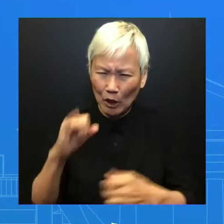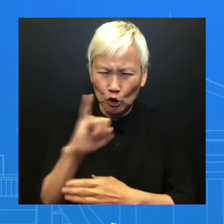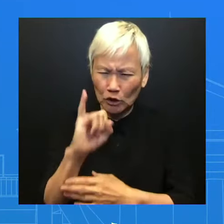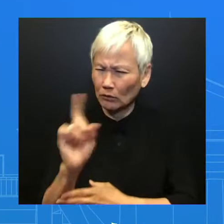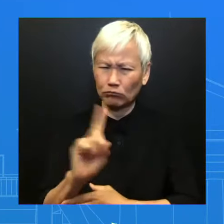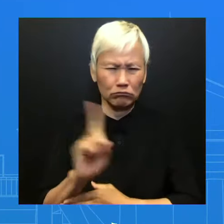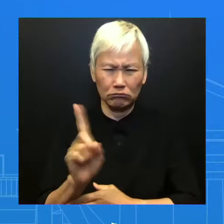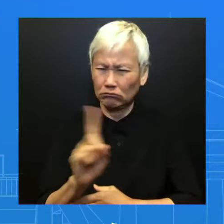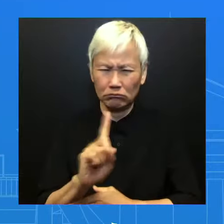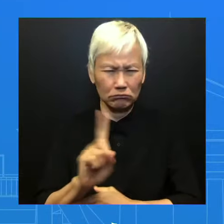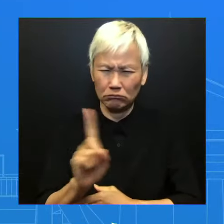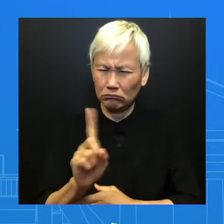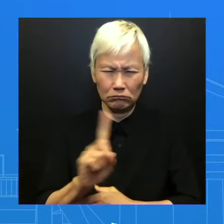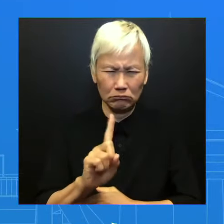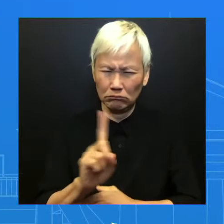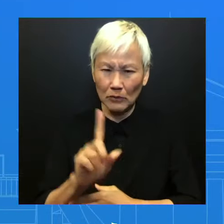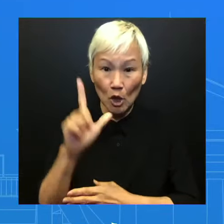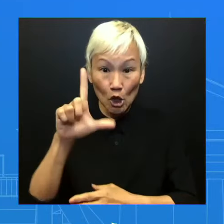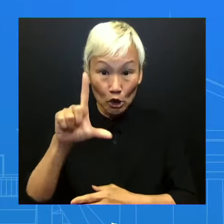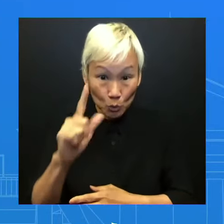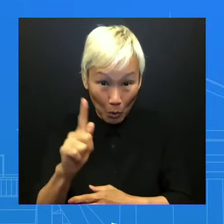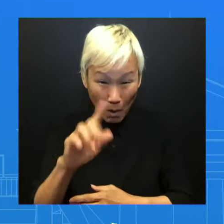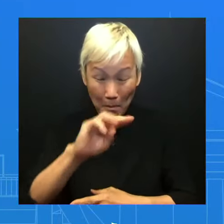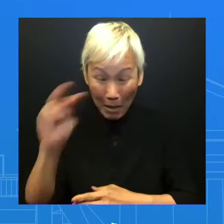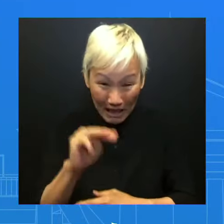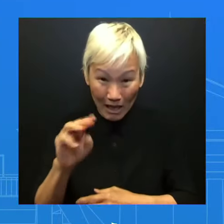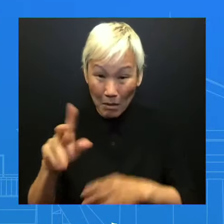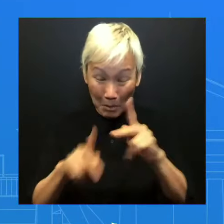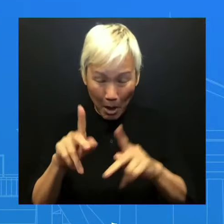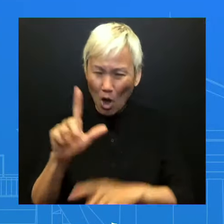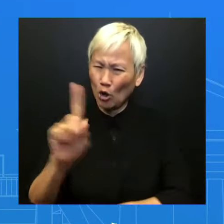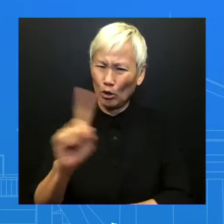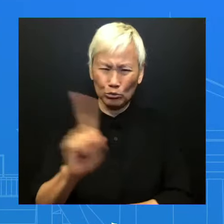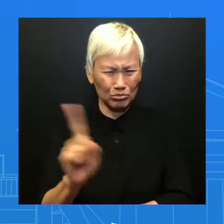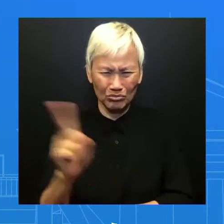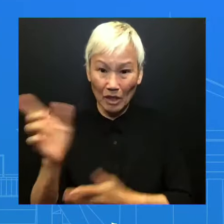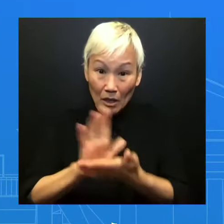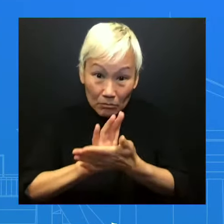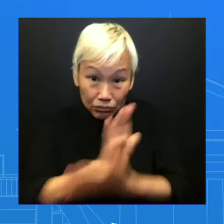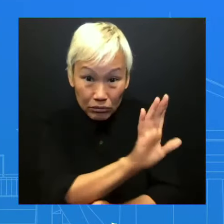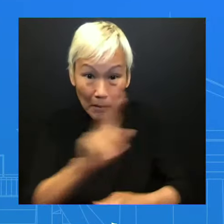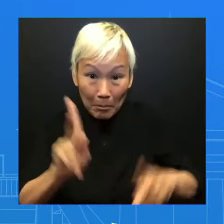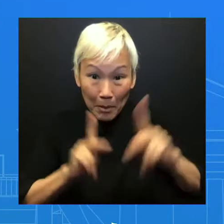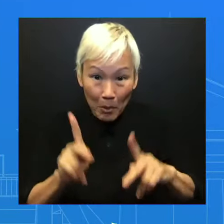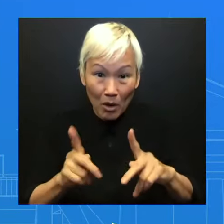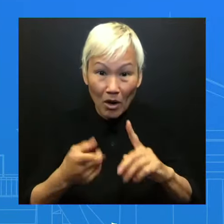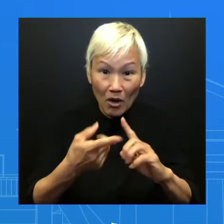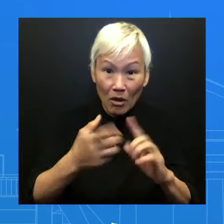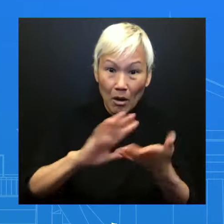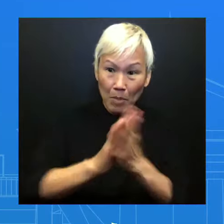And -- and pushing people into poverty? No. He's not for that either. So I'm not going to get into specifics of the negotiation,